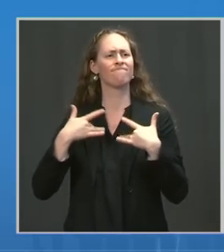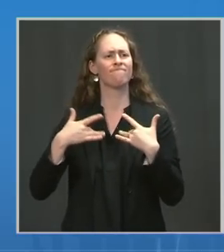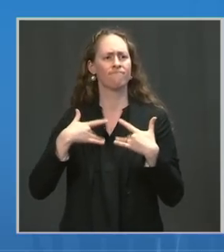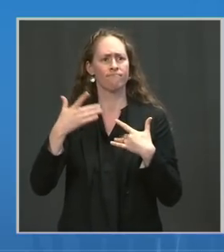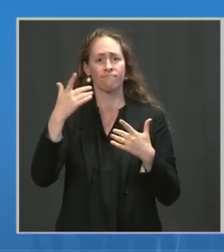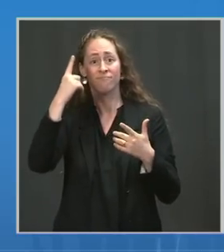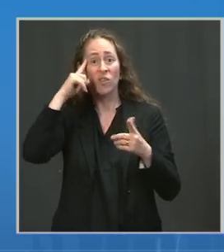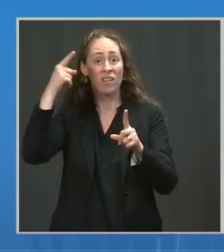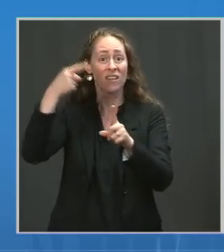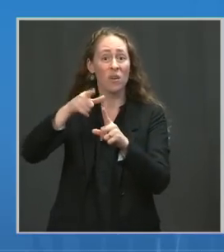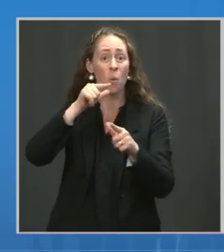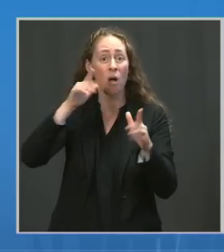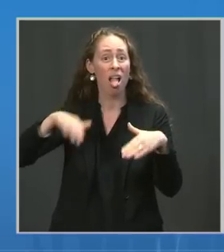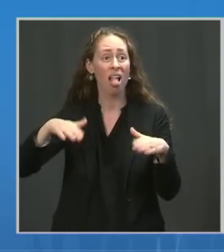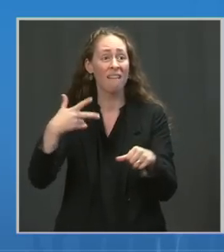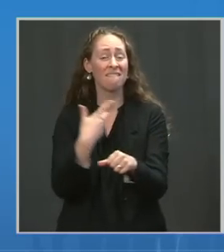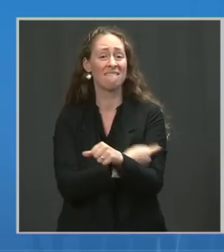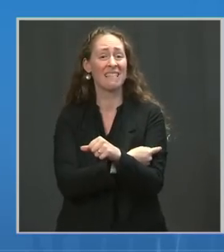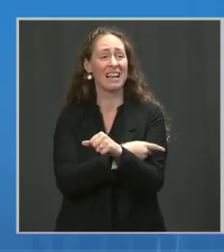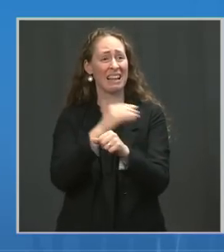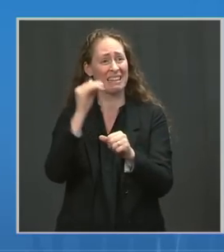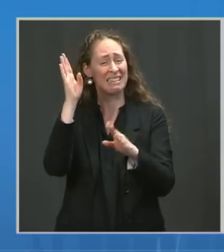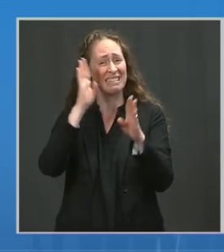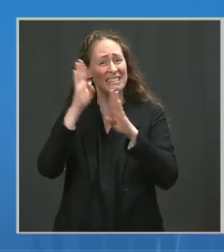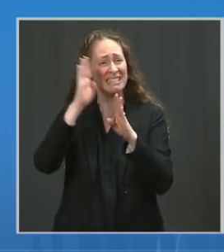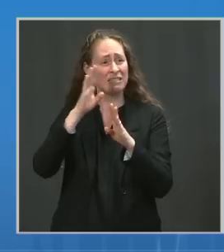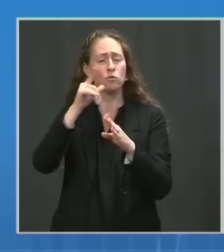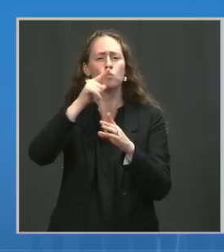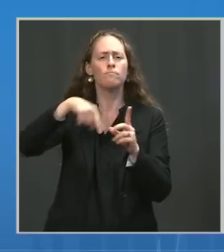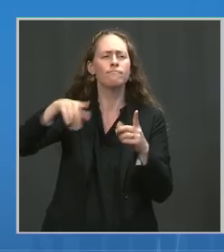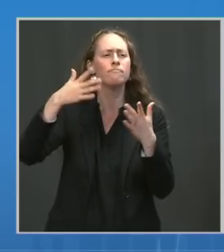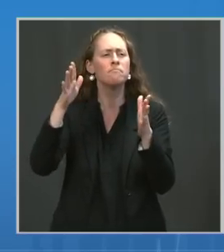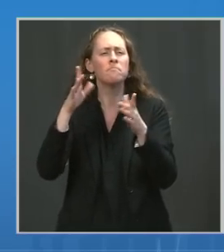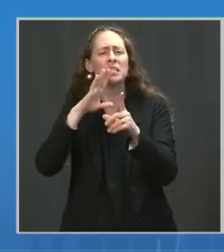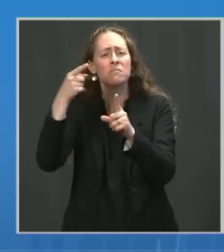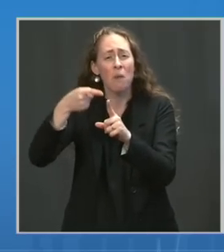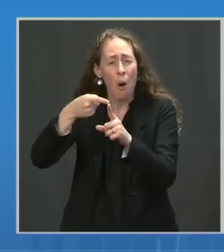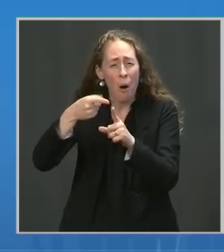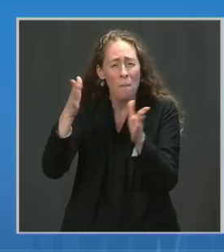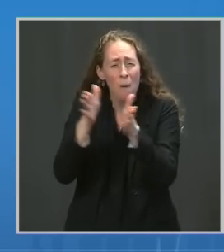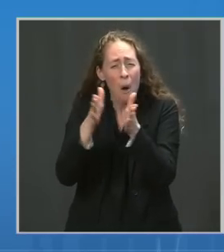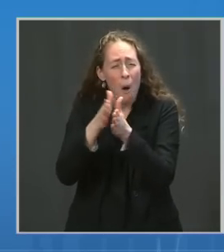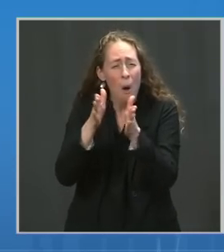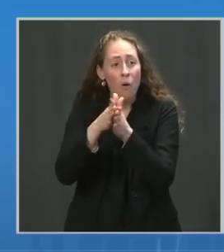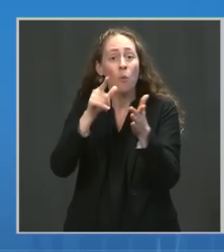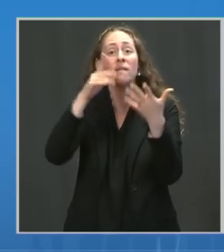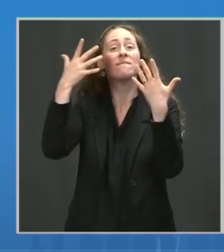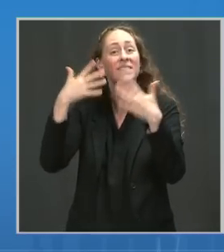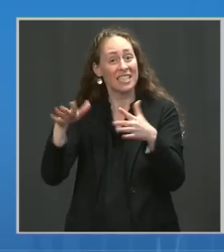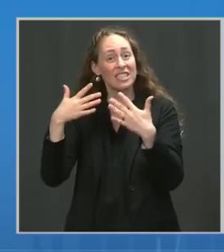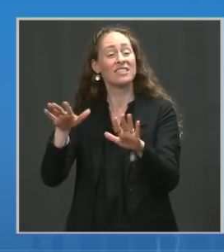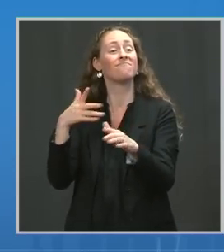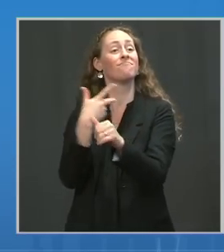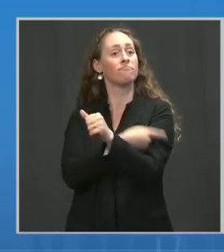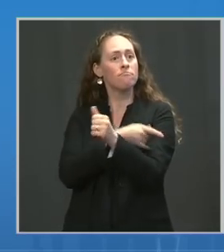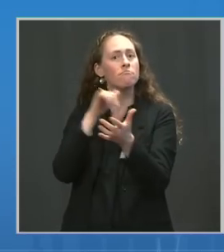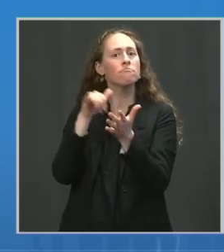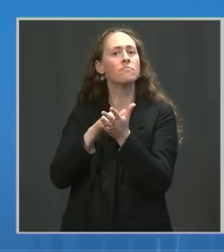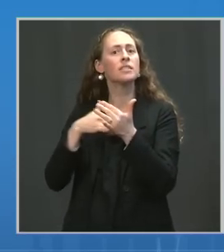and importantly, in the small proportion of those who are vaccinated and become infected. Last week, we published data